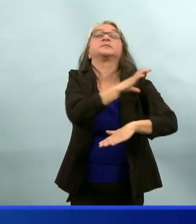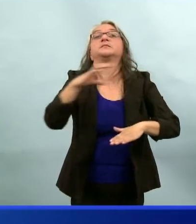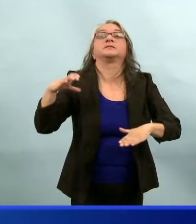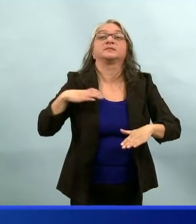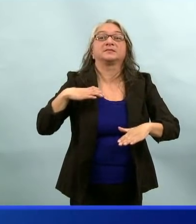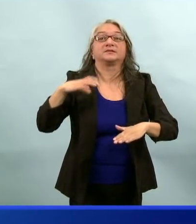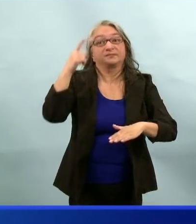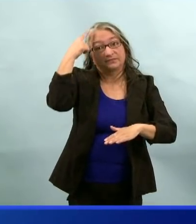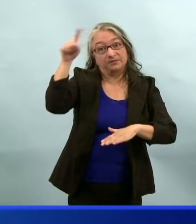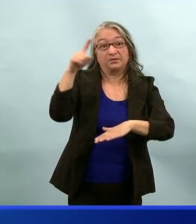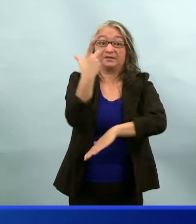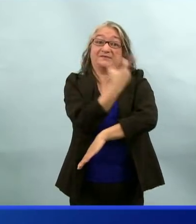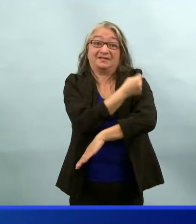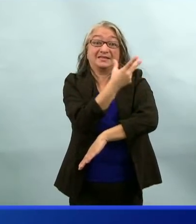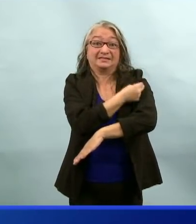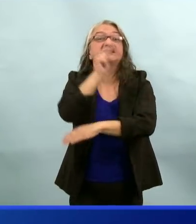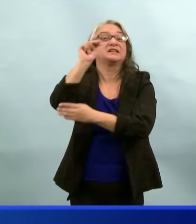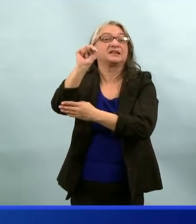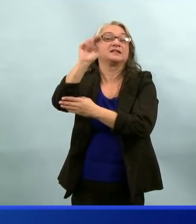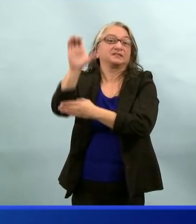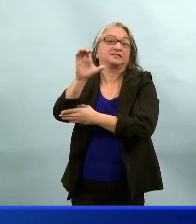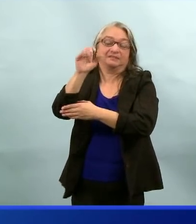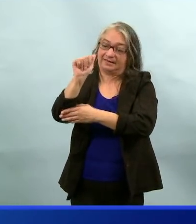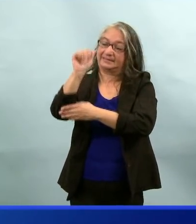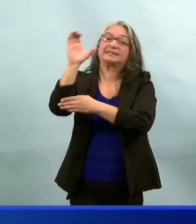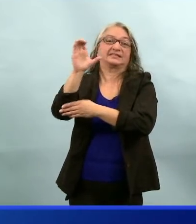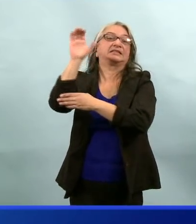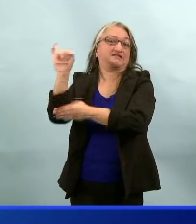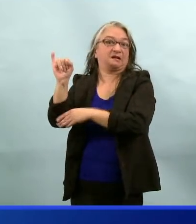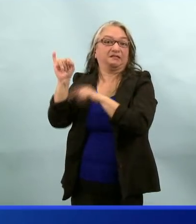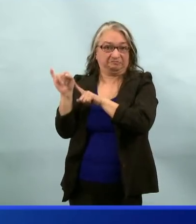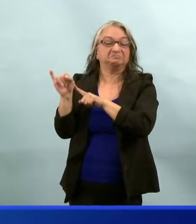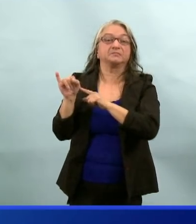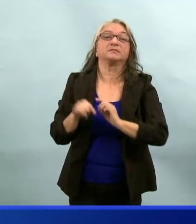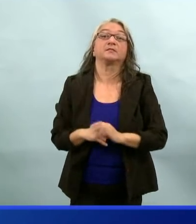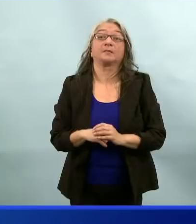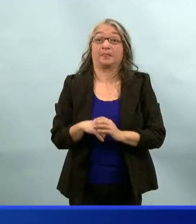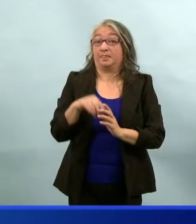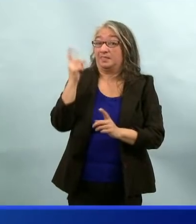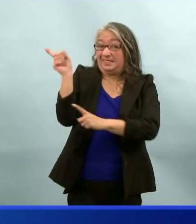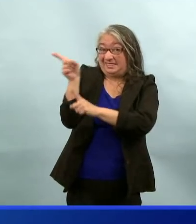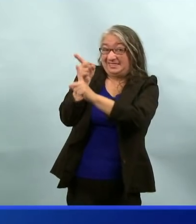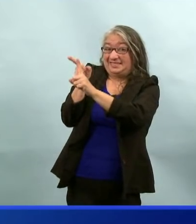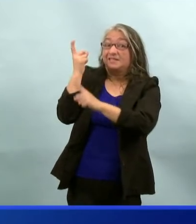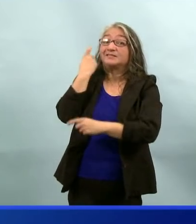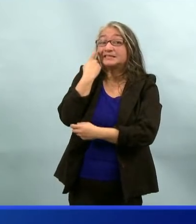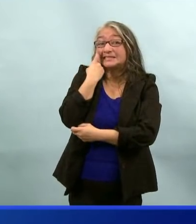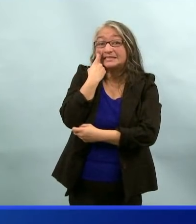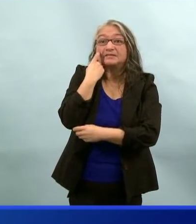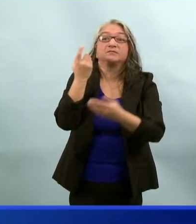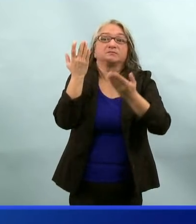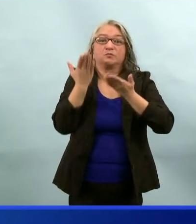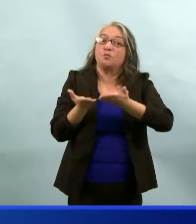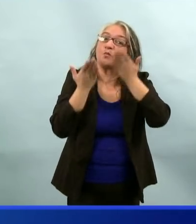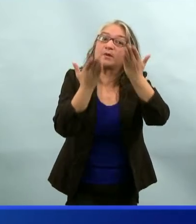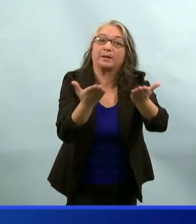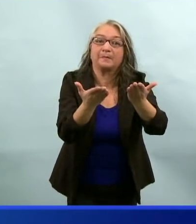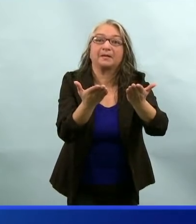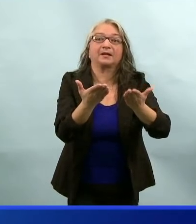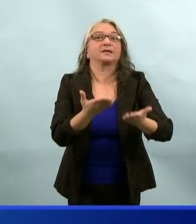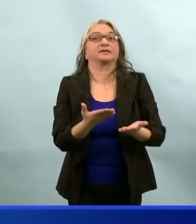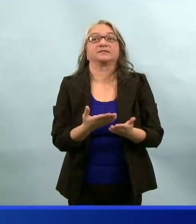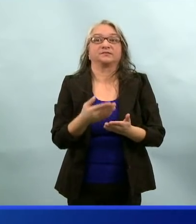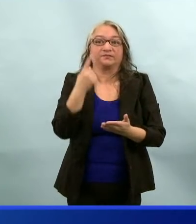recommendation on booster doses but also on mrna covet 19 vaccine recommendations for people age 12